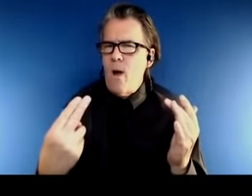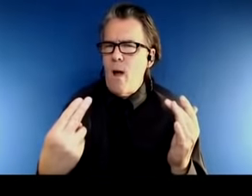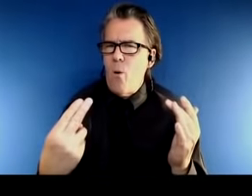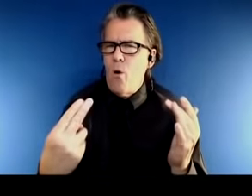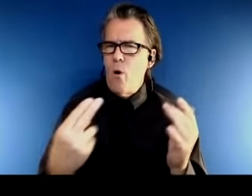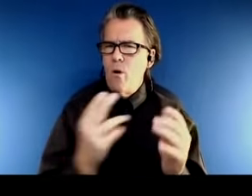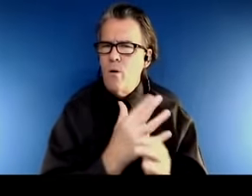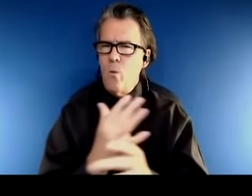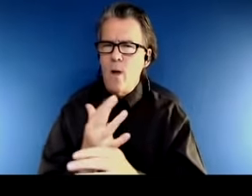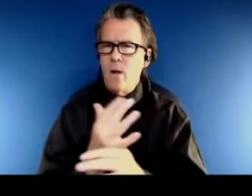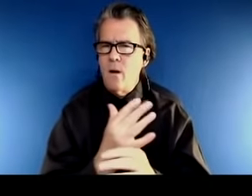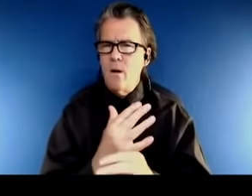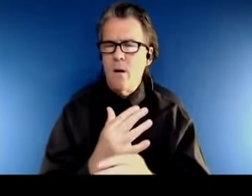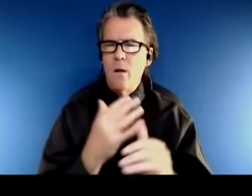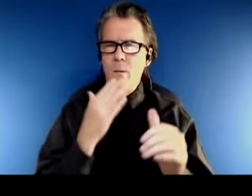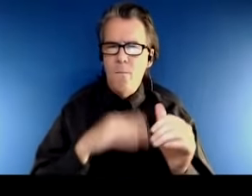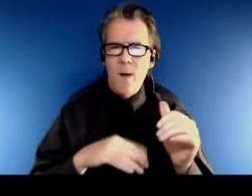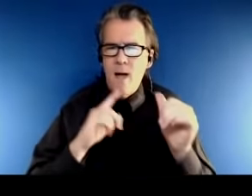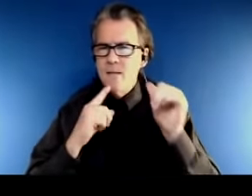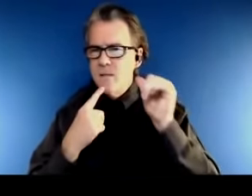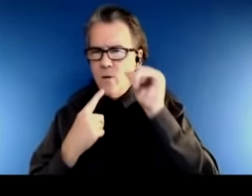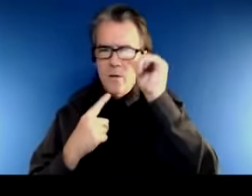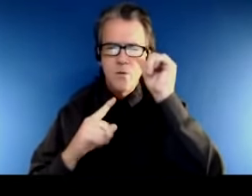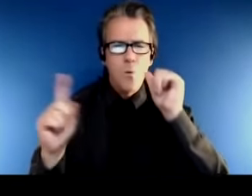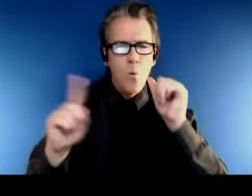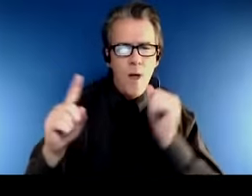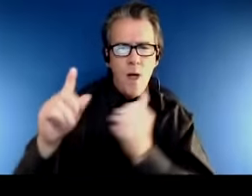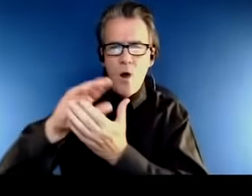She's with KERO in Bakersfield. Kylie, are you on the line?